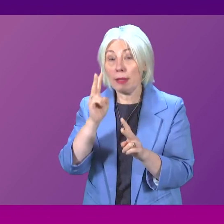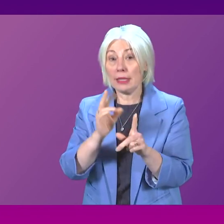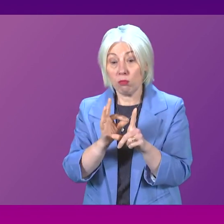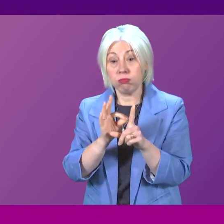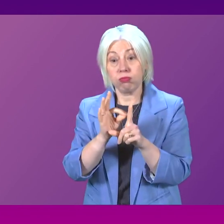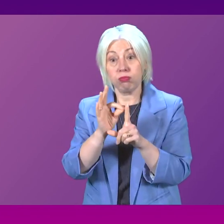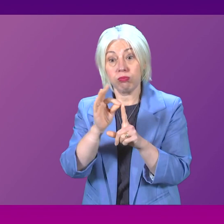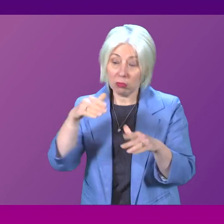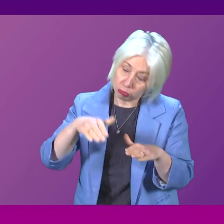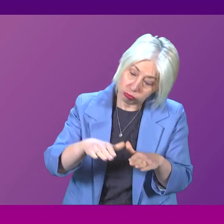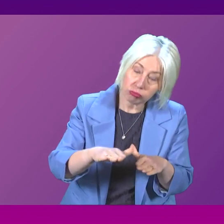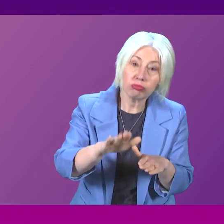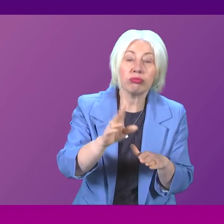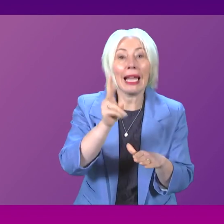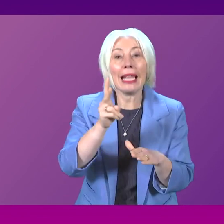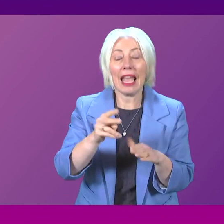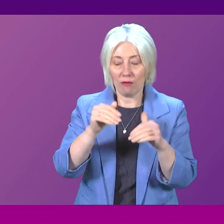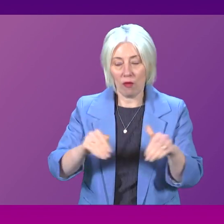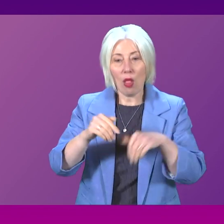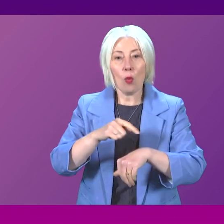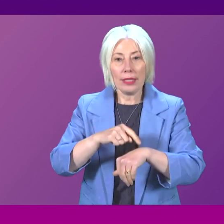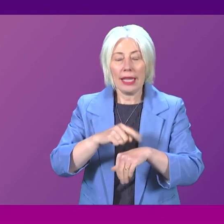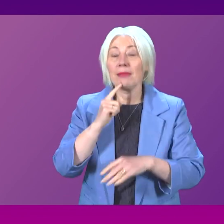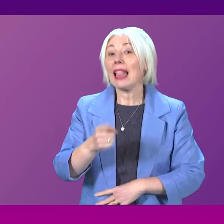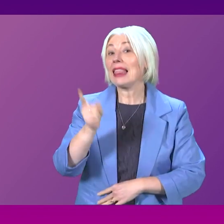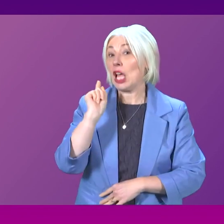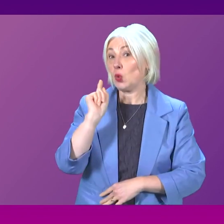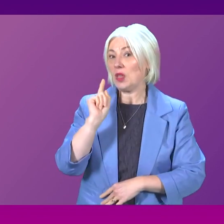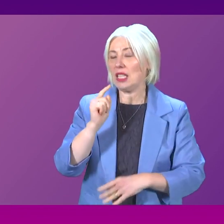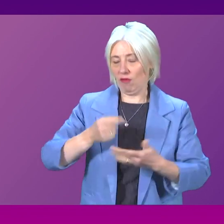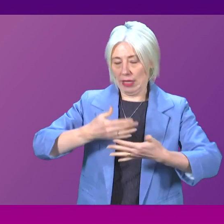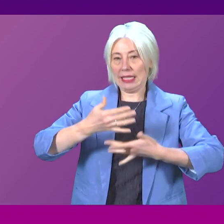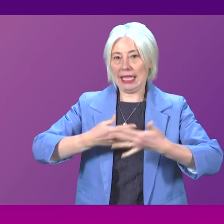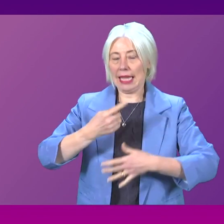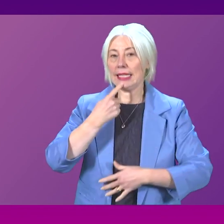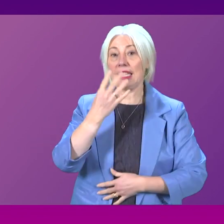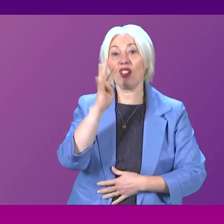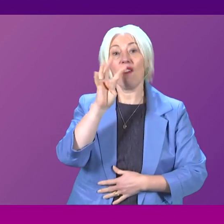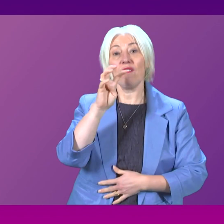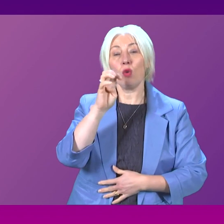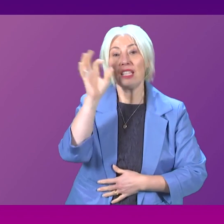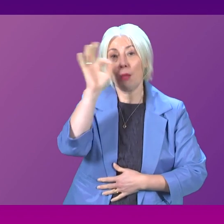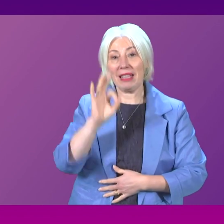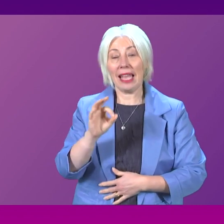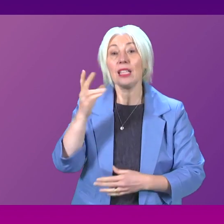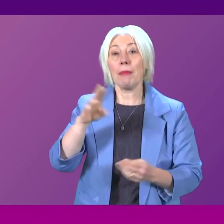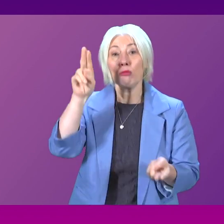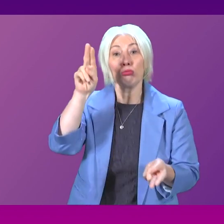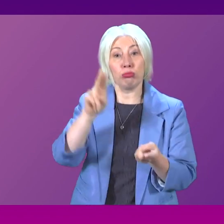A and E waiting times. In last week’s figures, for example, we saw a 14 per cent reduction in waits over